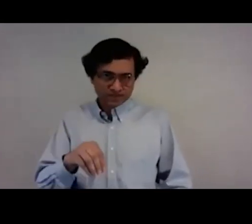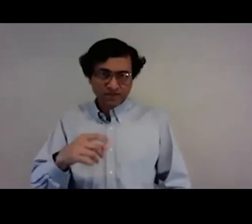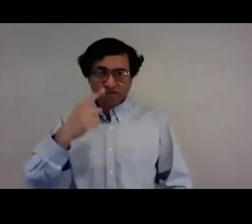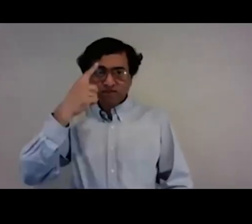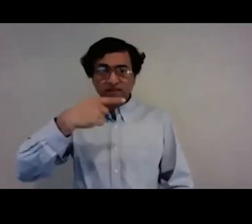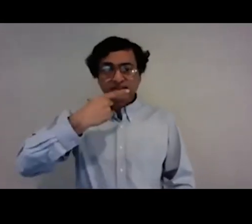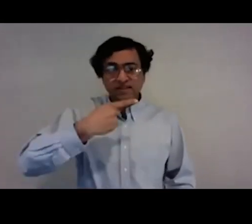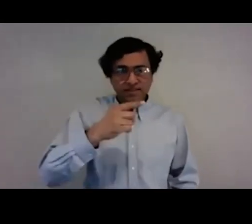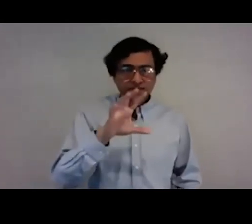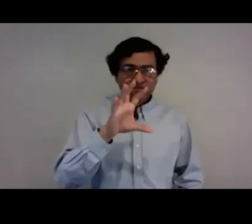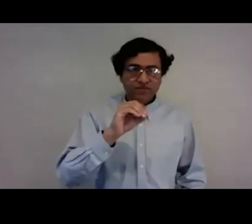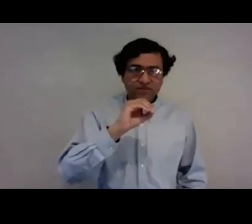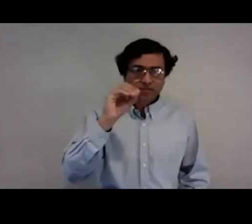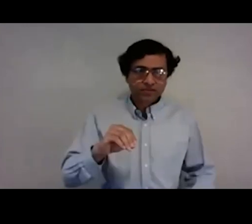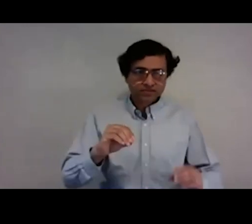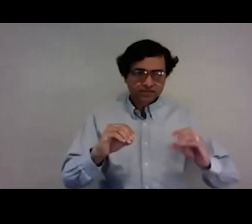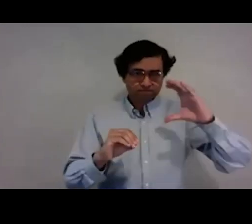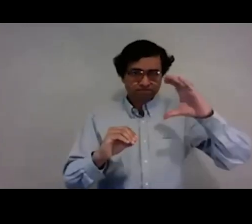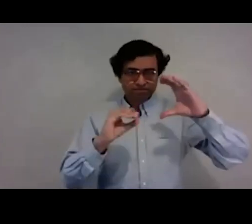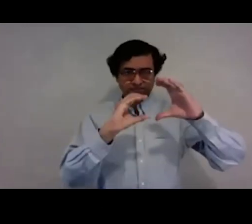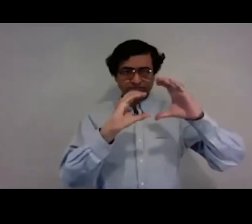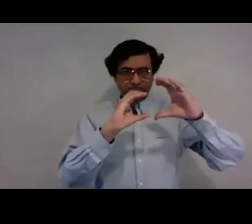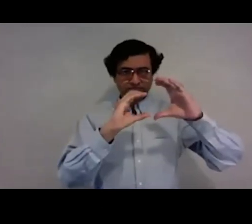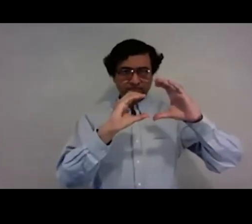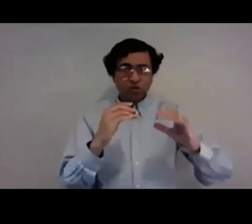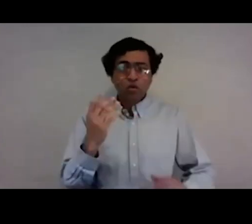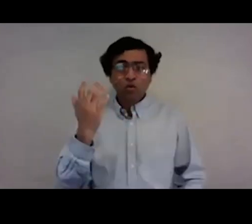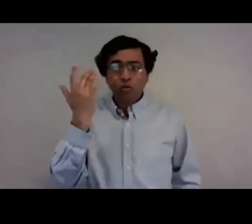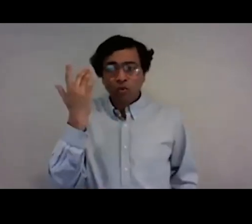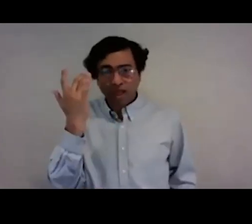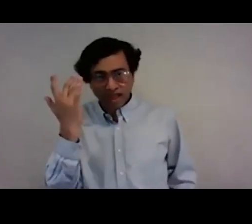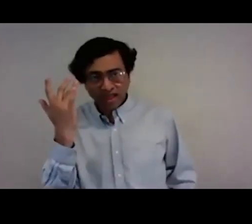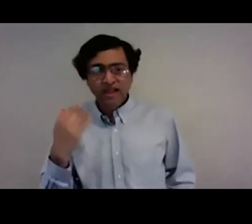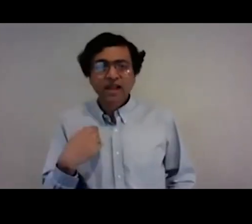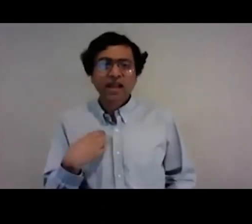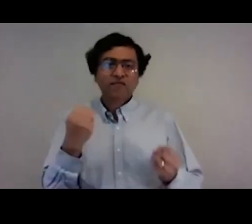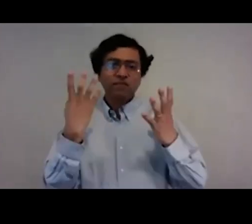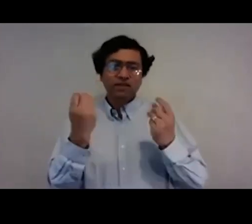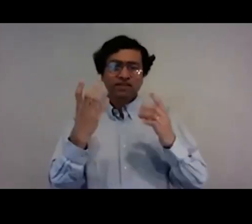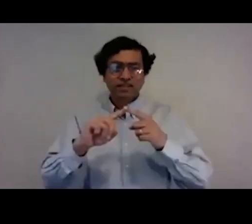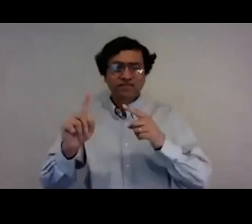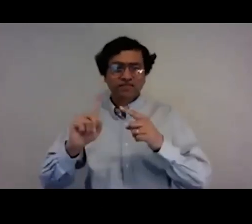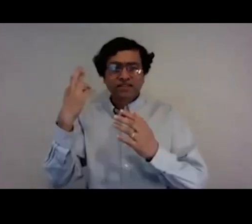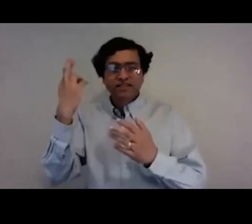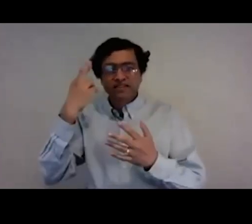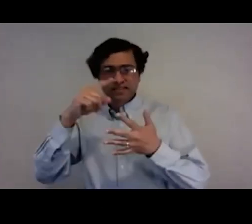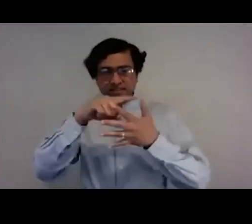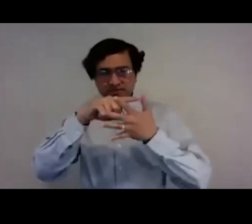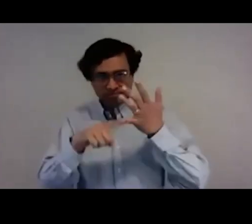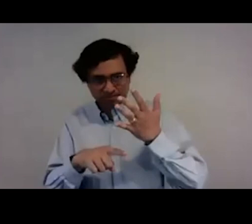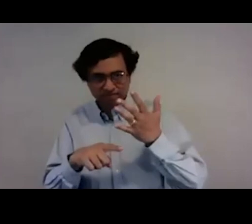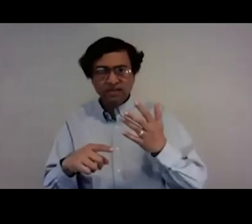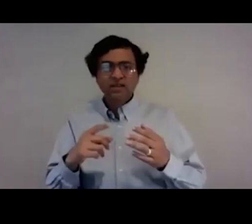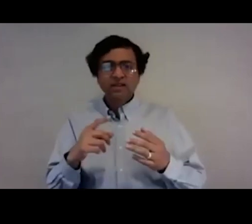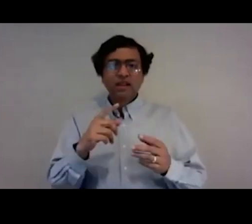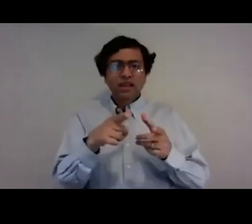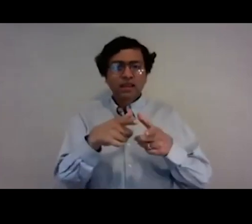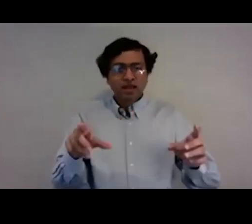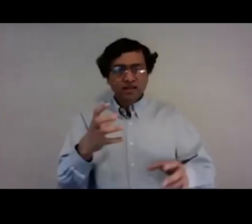The graduation rate for hearing students is 50%, but deaf students is 25%. We have a huge attrition problem.